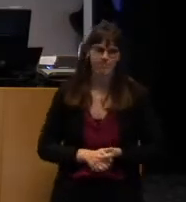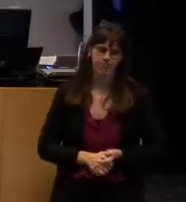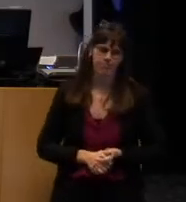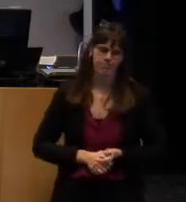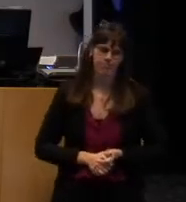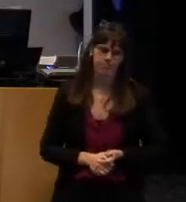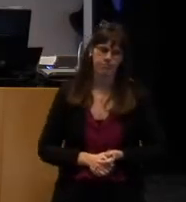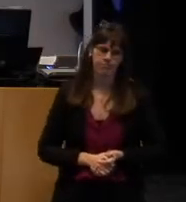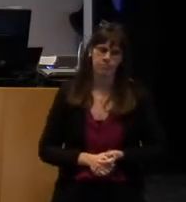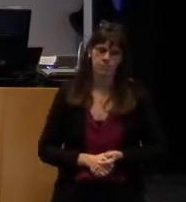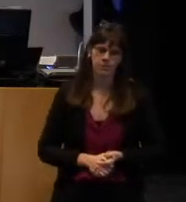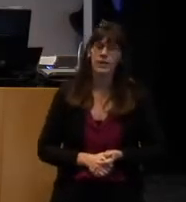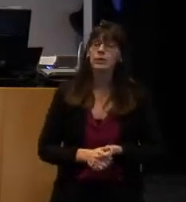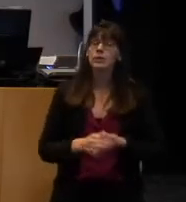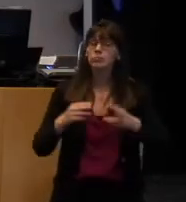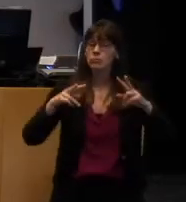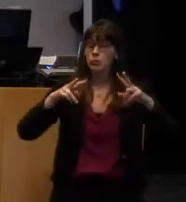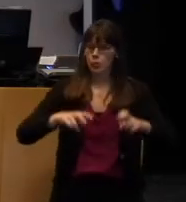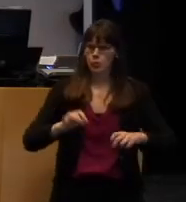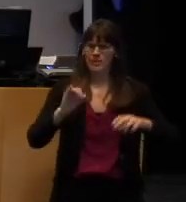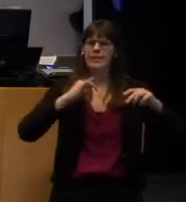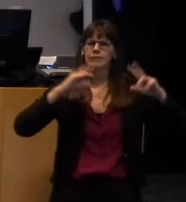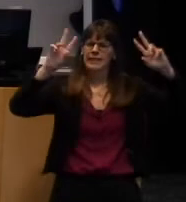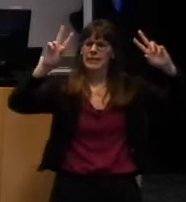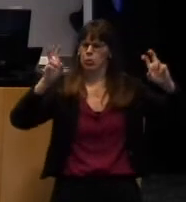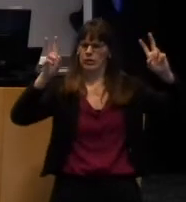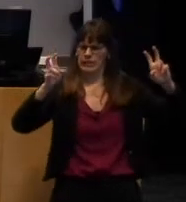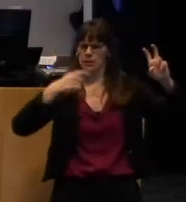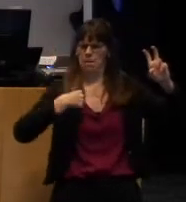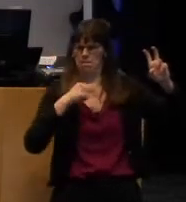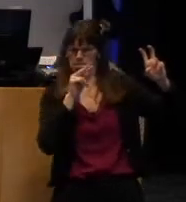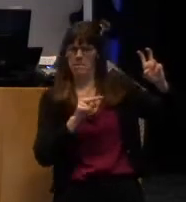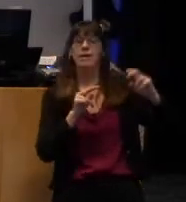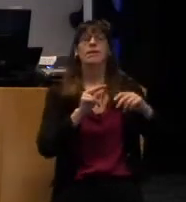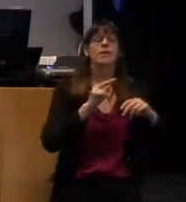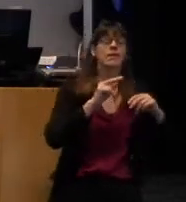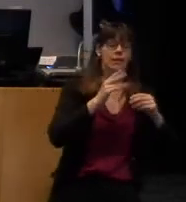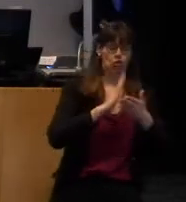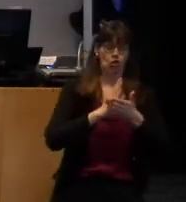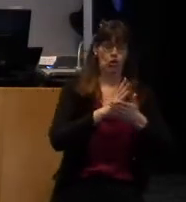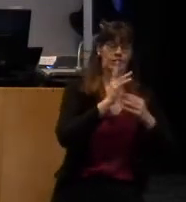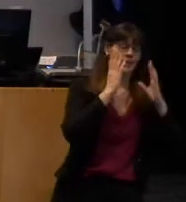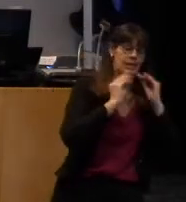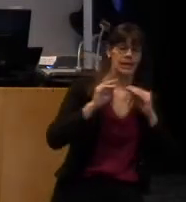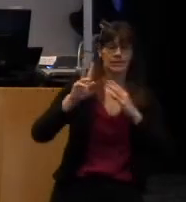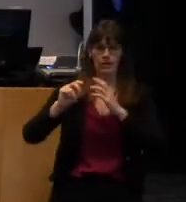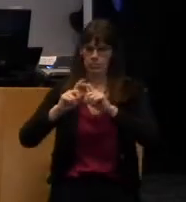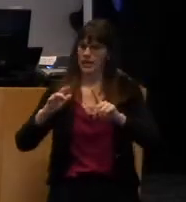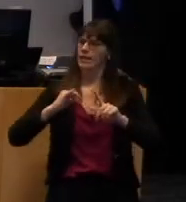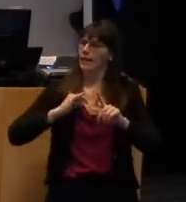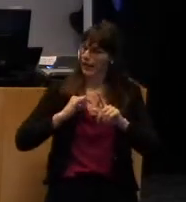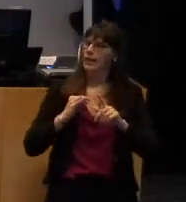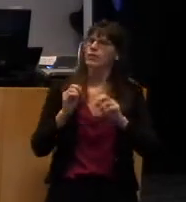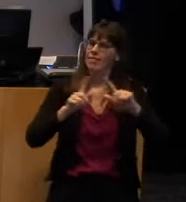The study’s hypothesis is that Dutch – VGT interpreters use linguistic interpreting strategies